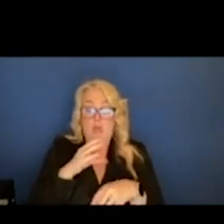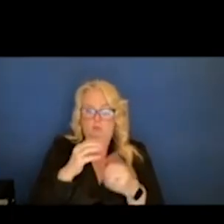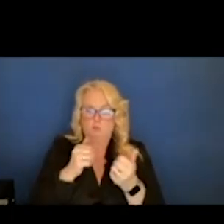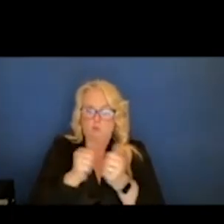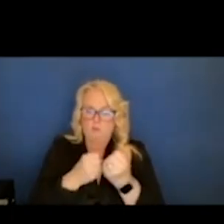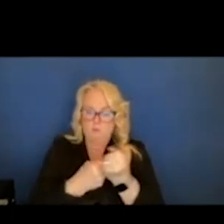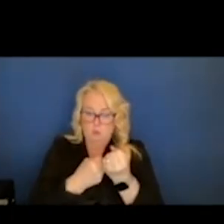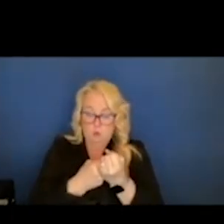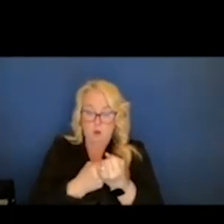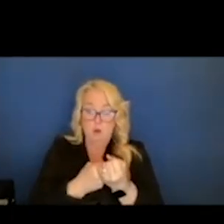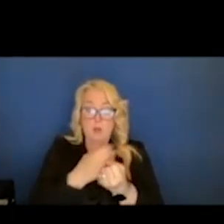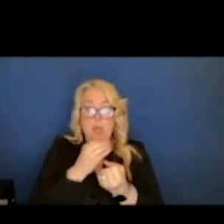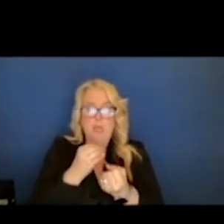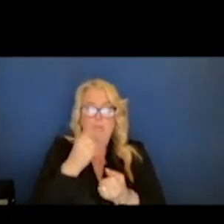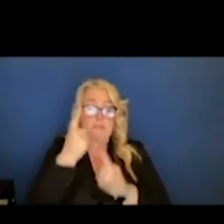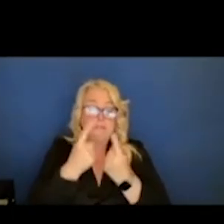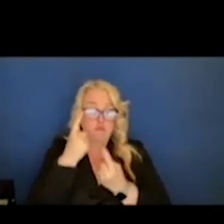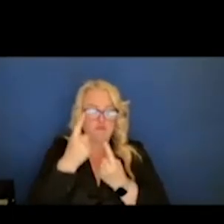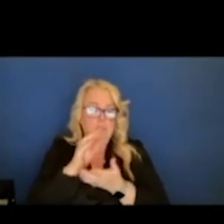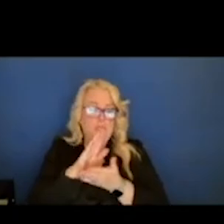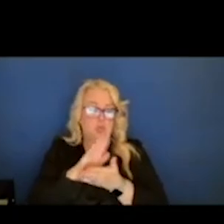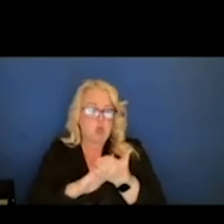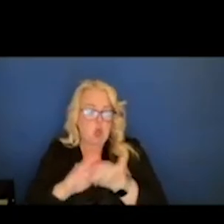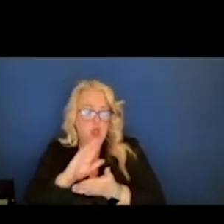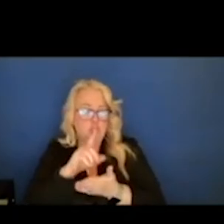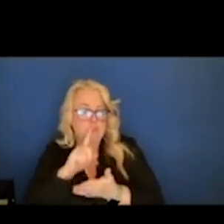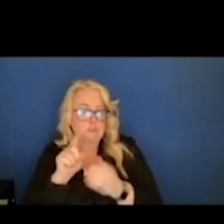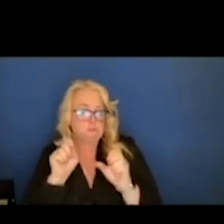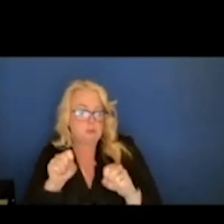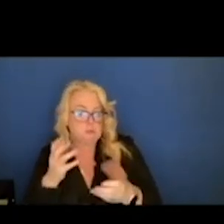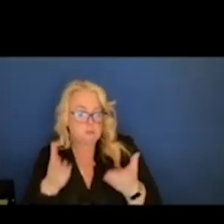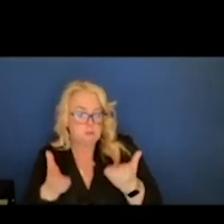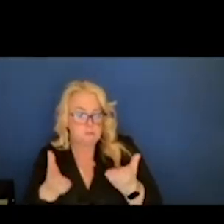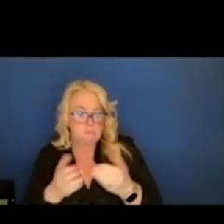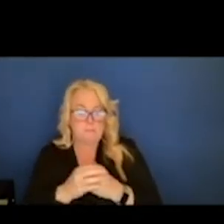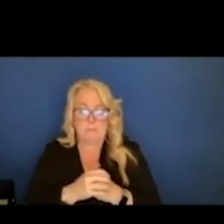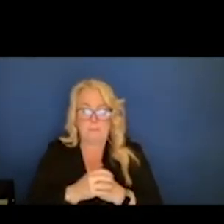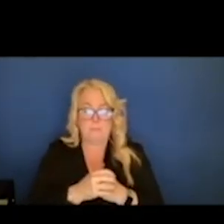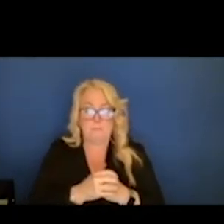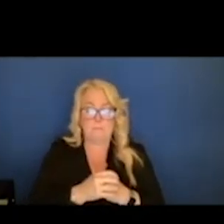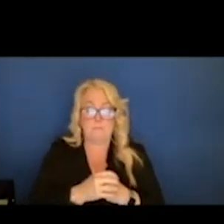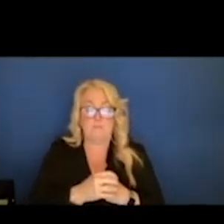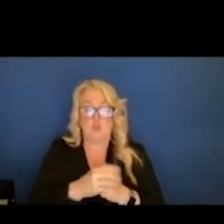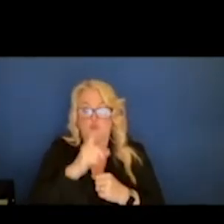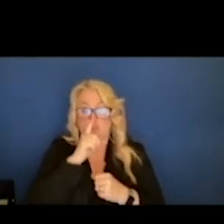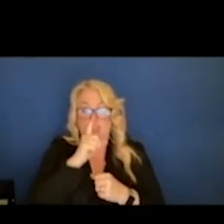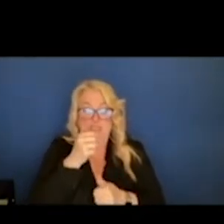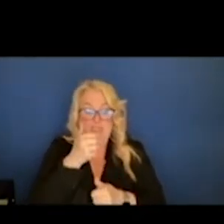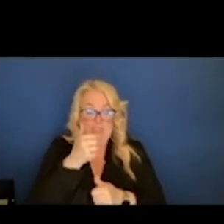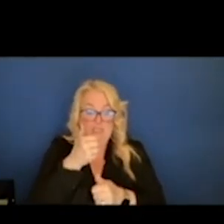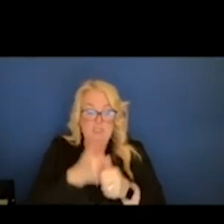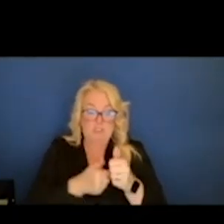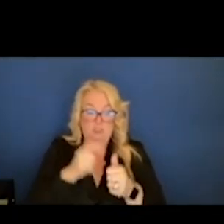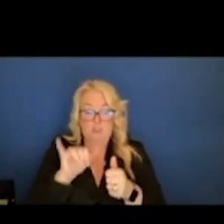environment and is considering college as a viable possibility. The motivation behind this program